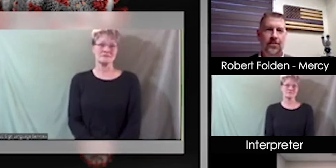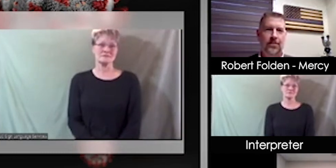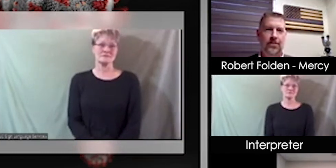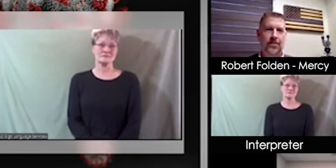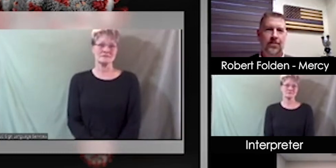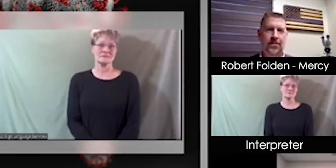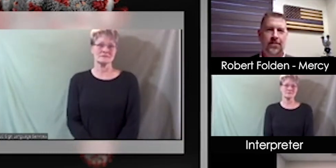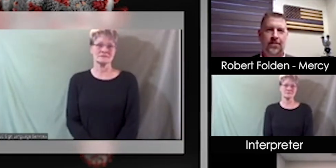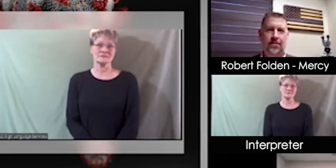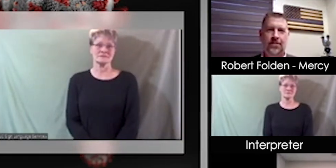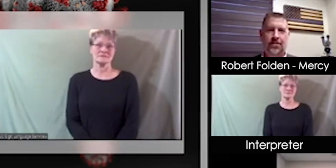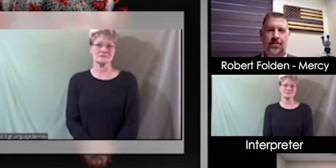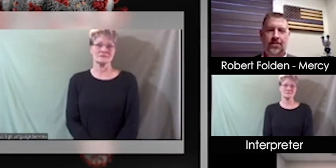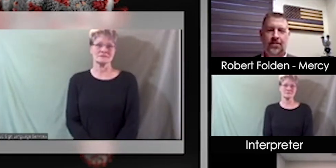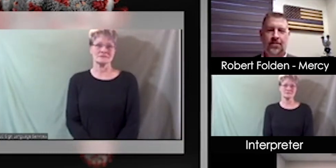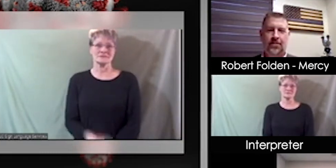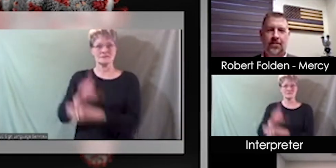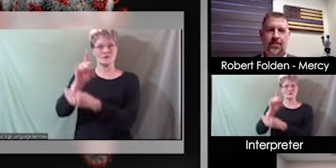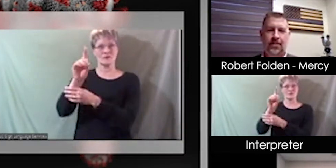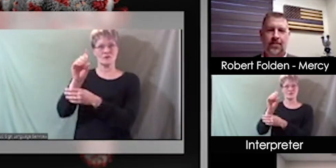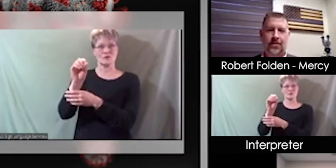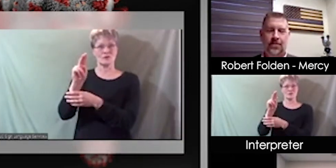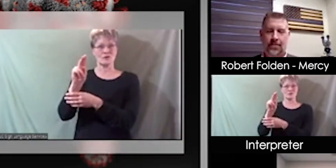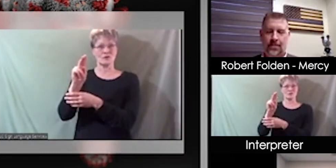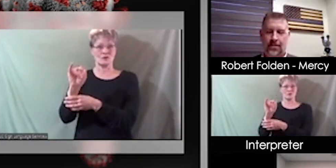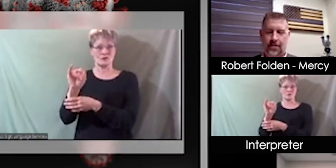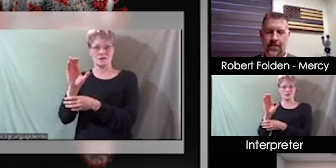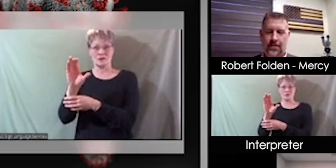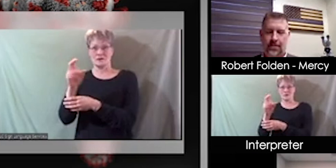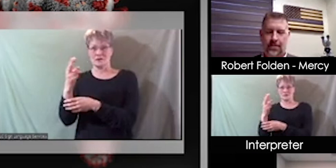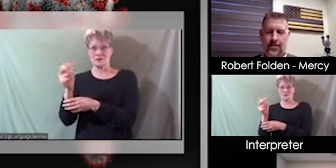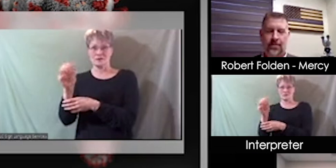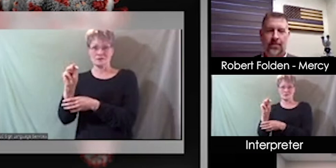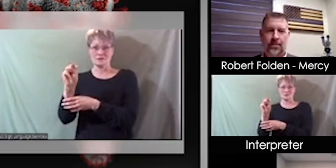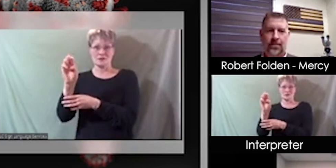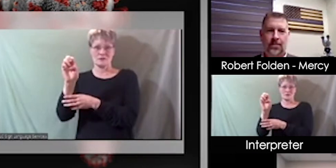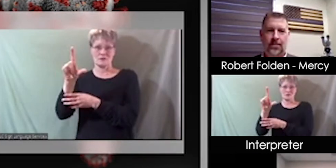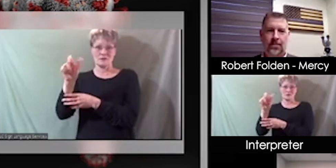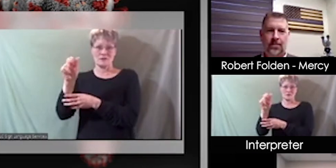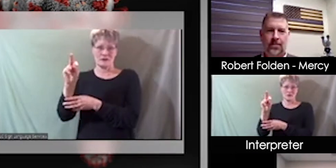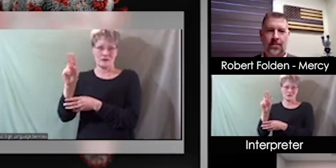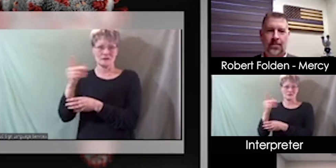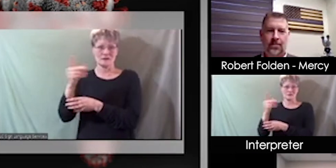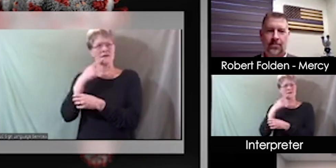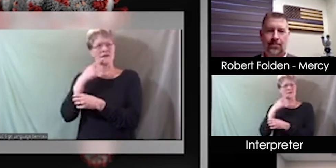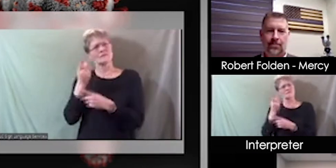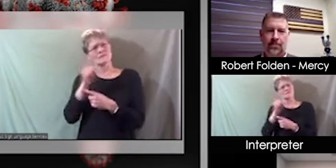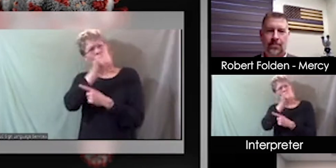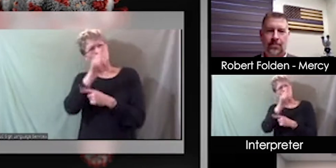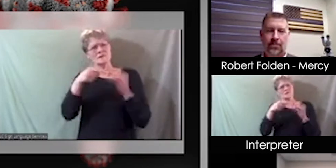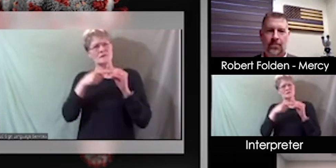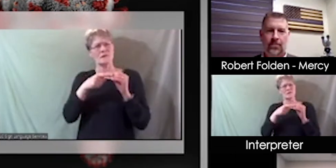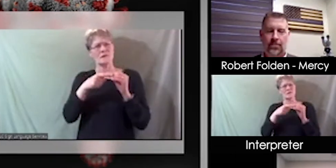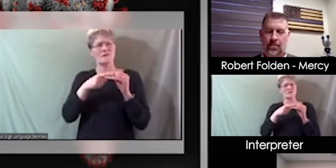A question regarding the logistics of visitors in a hospital. What happens in the event of